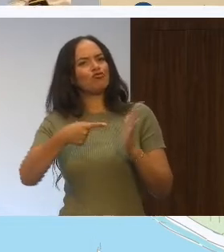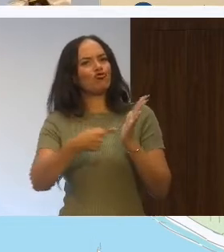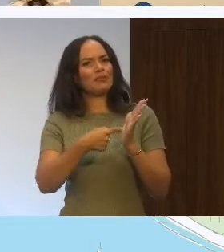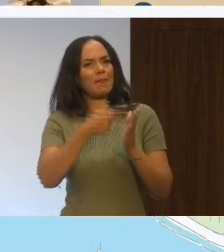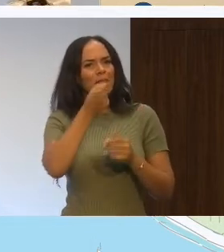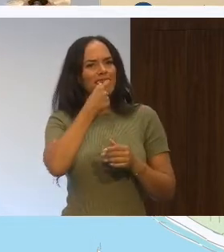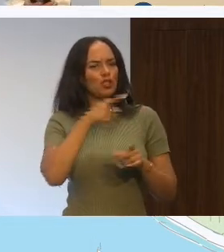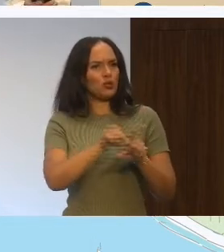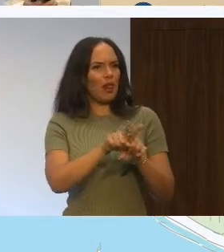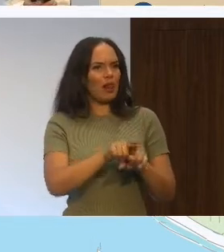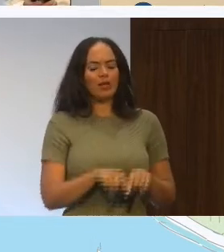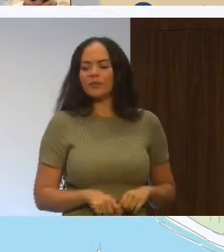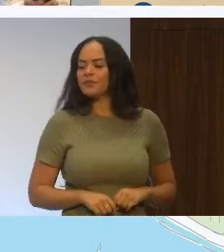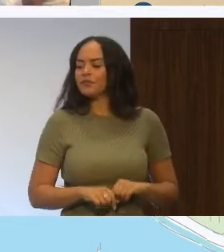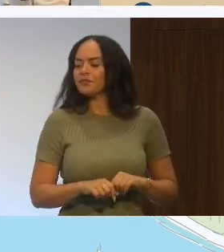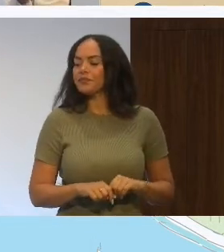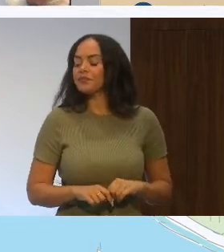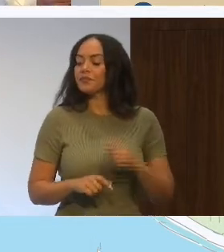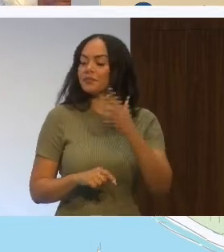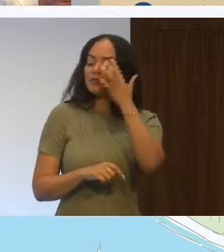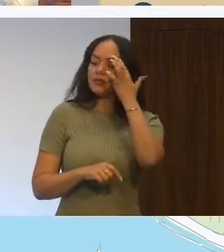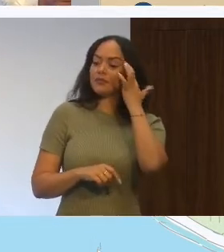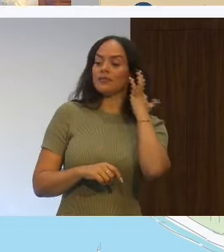Okay. So you've probably heard a lot about triptans this week.